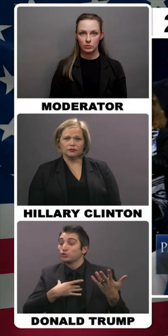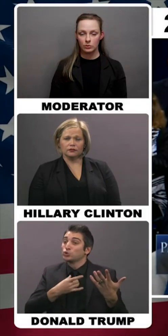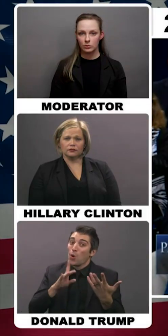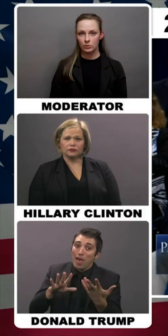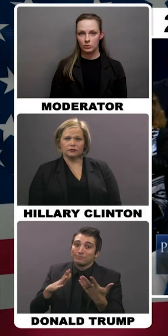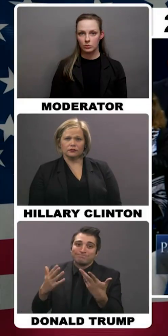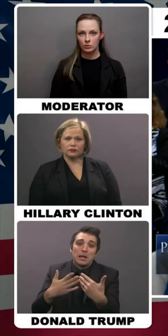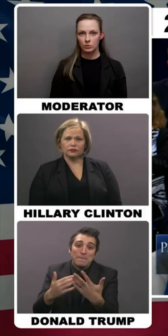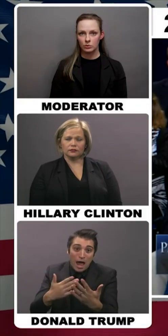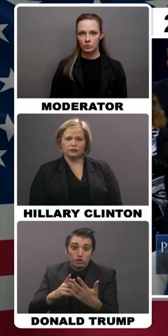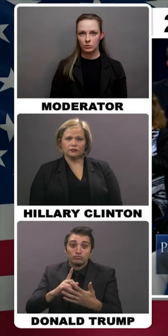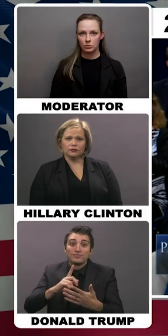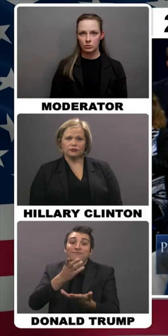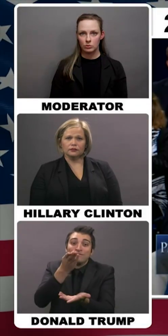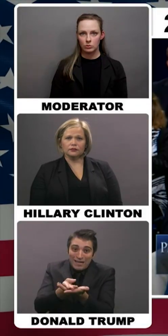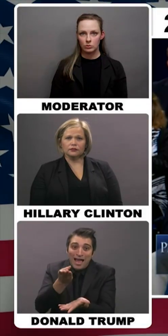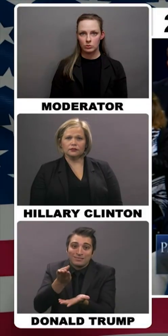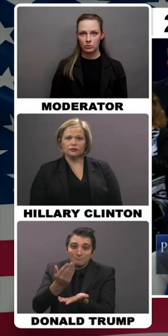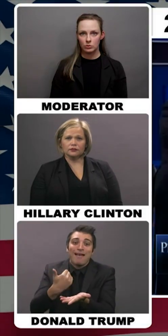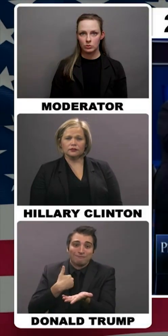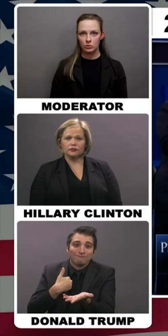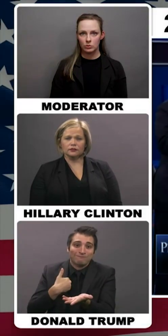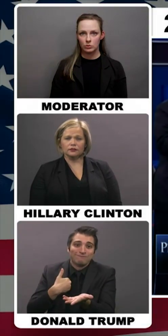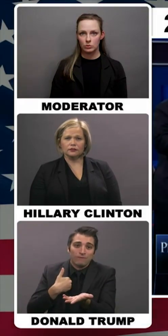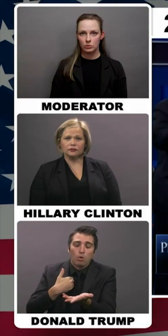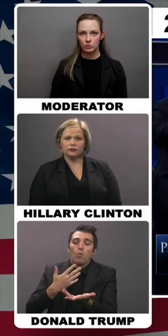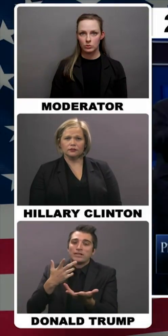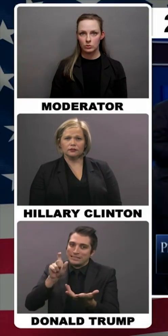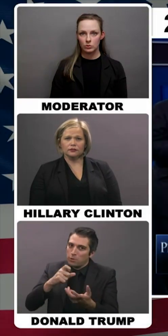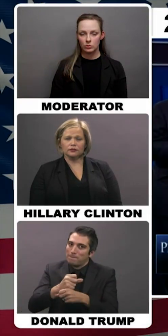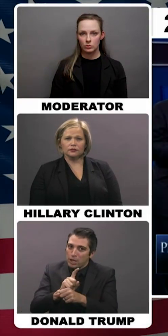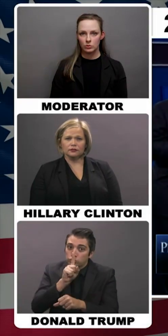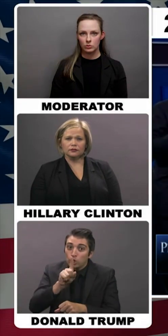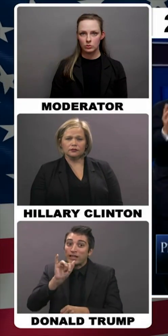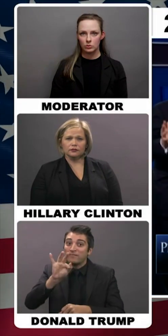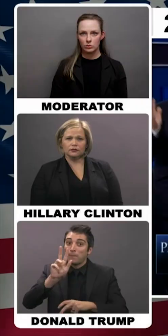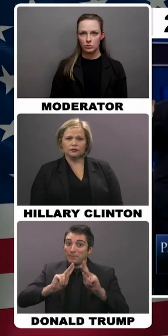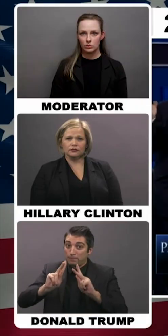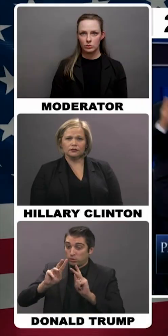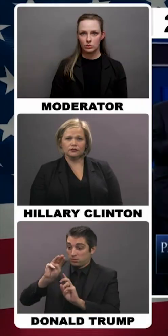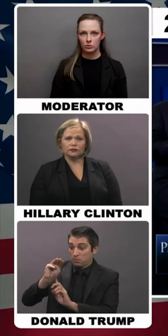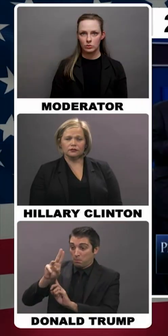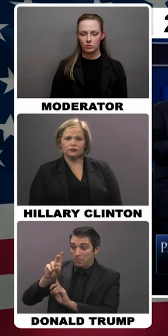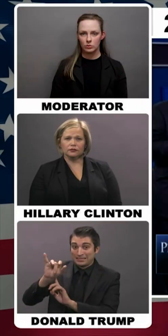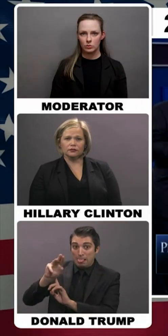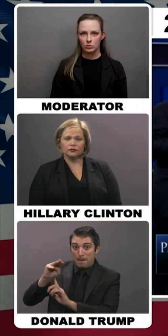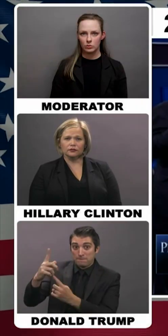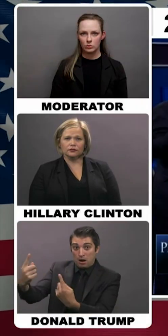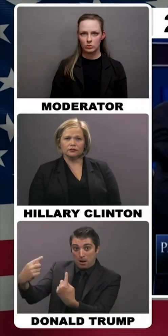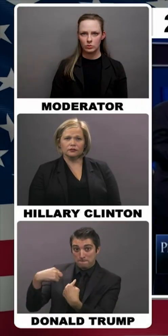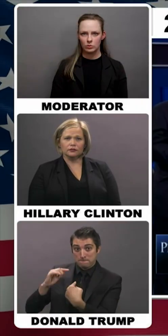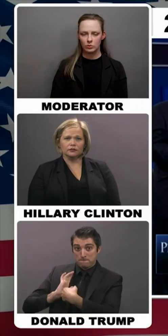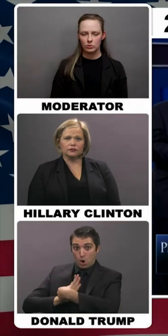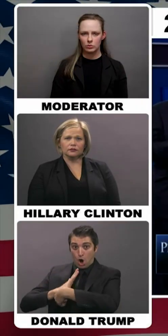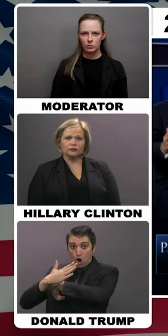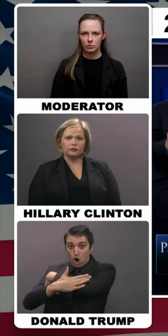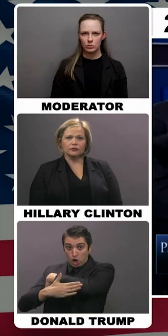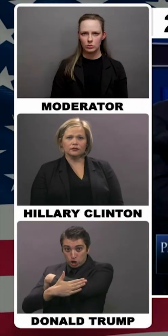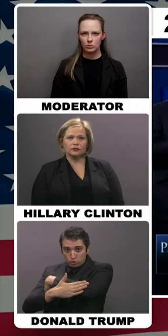And we have to be sure that Muslims come in and report when they see something going on, when they see hatred going on, they have to report it.